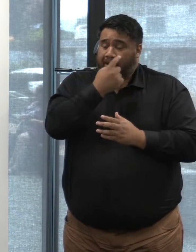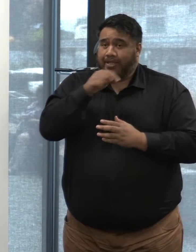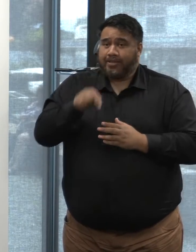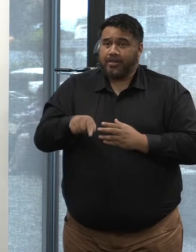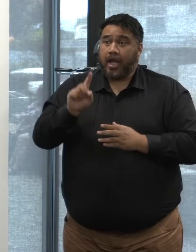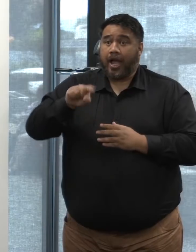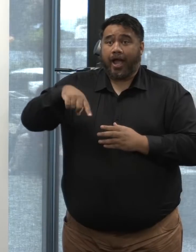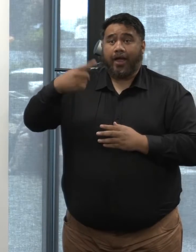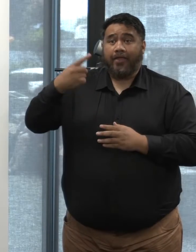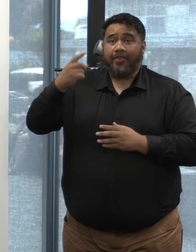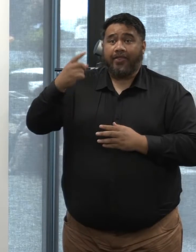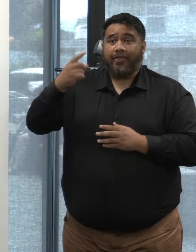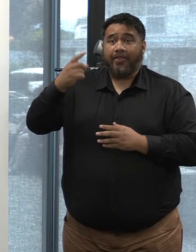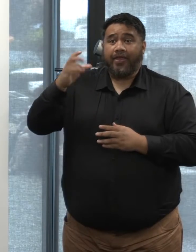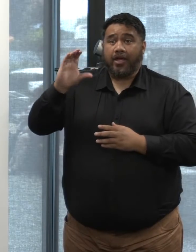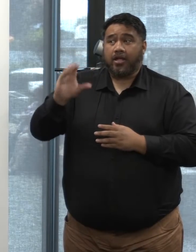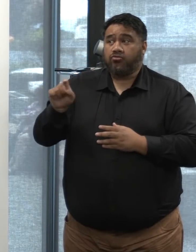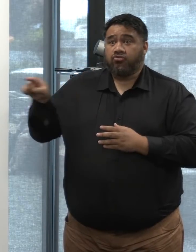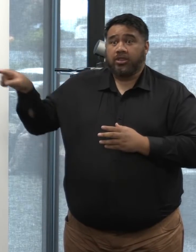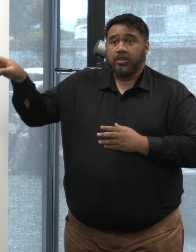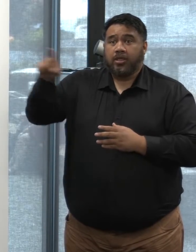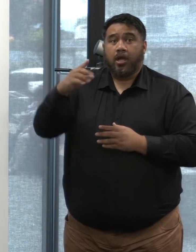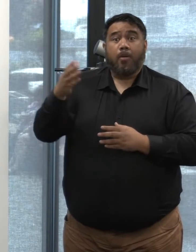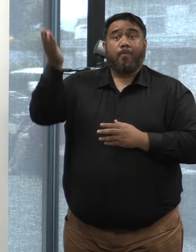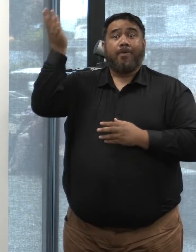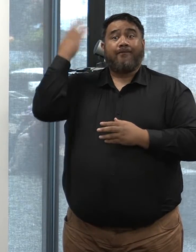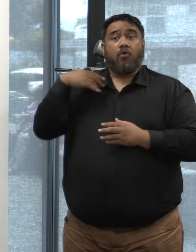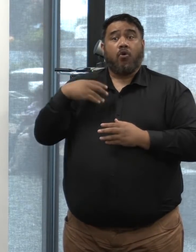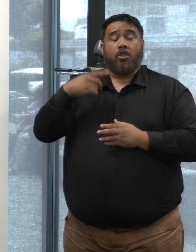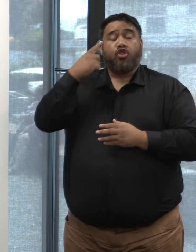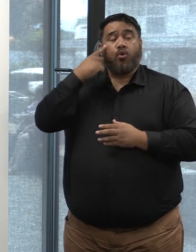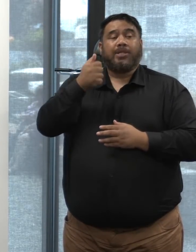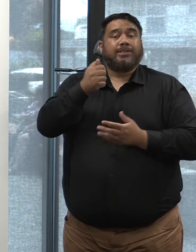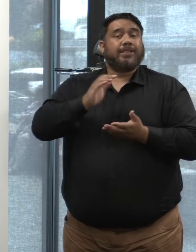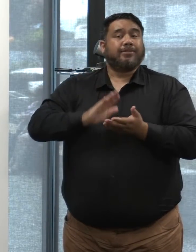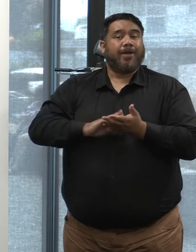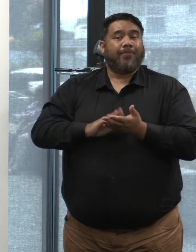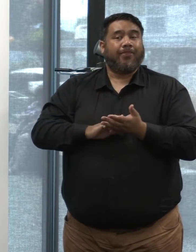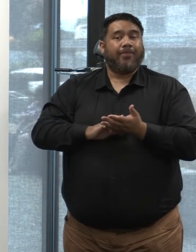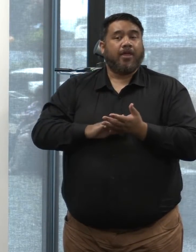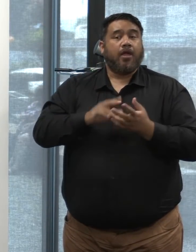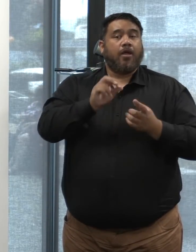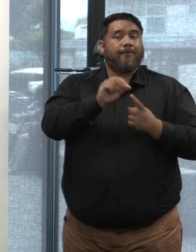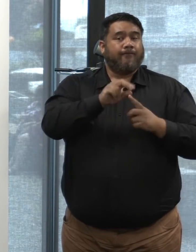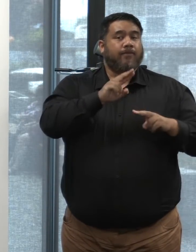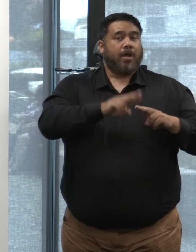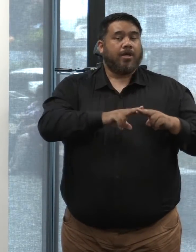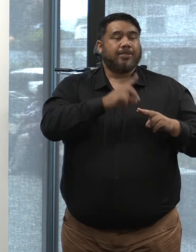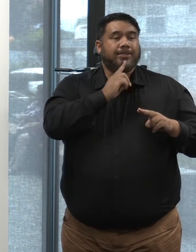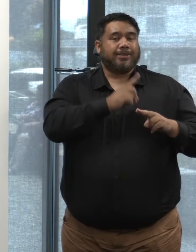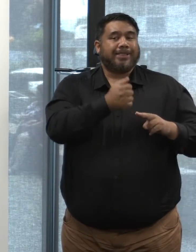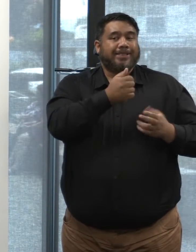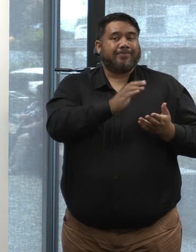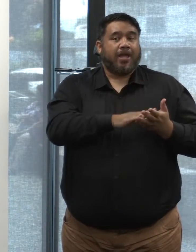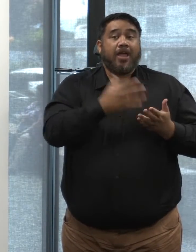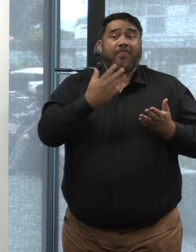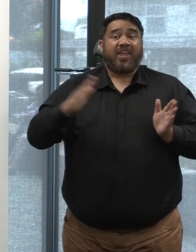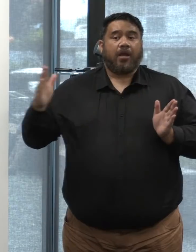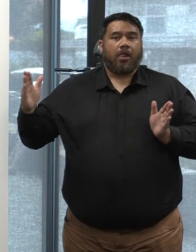emerging all the time. We have seen other countries